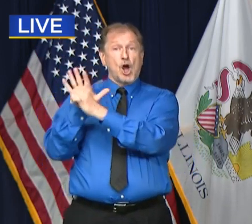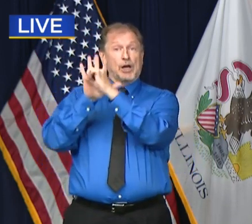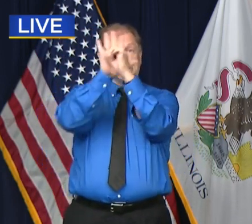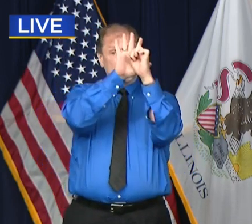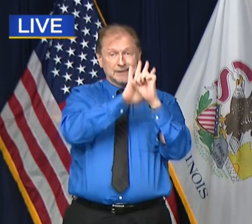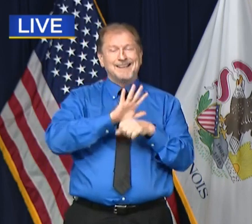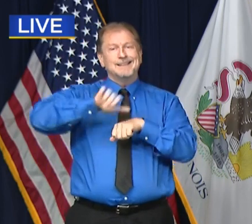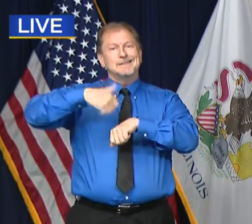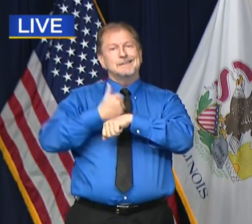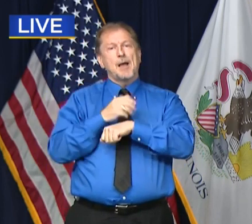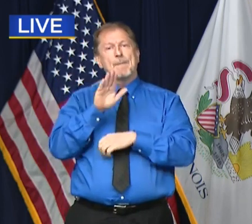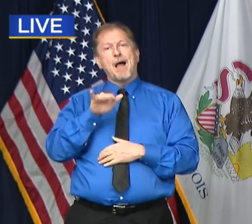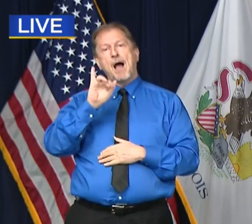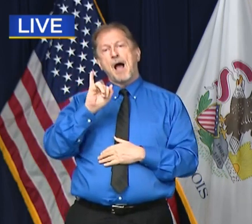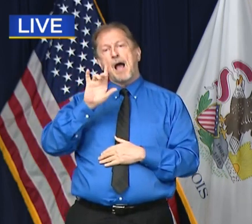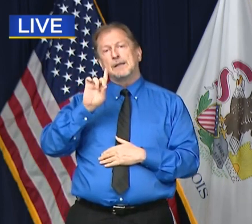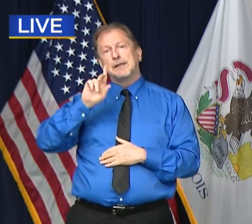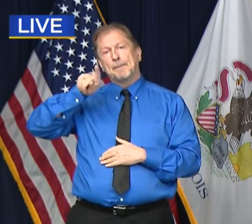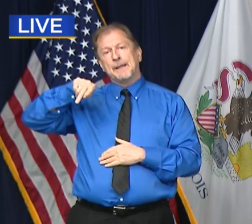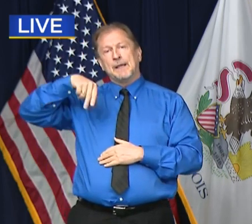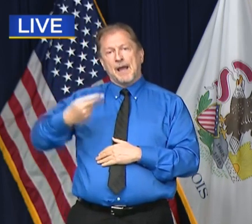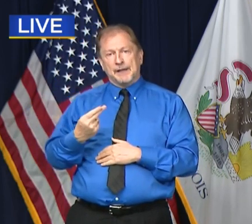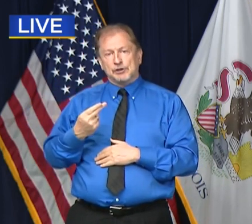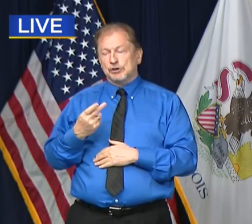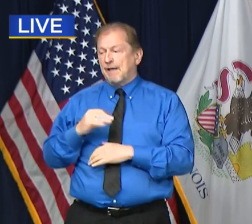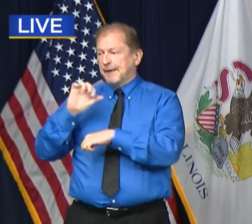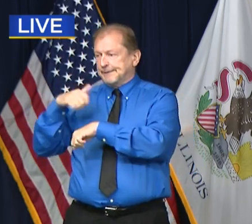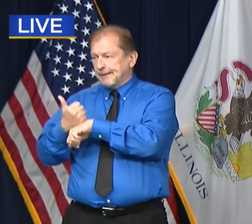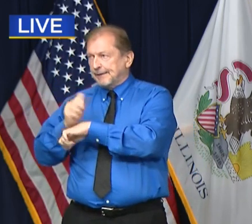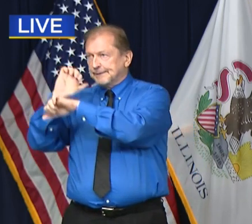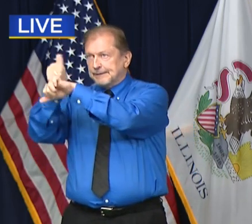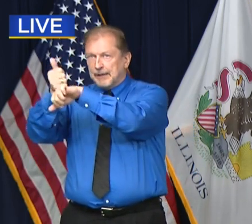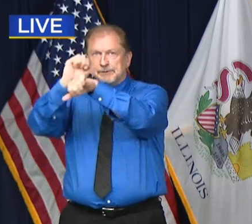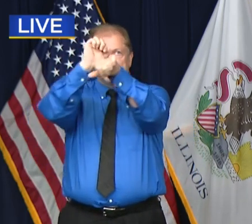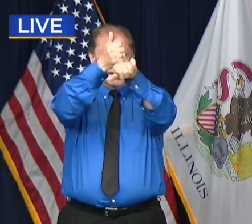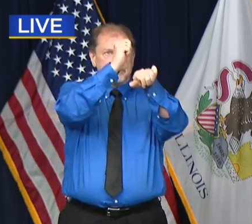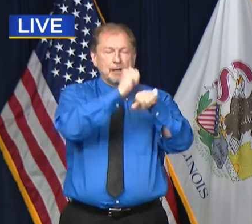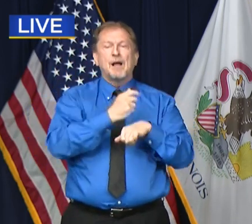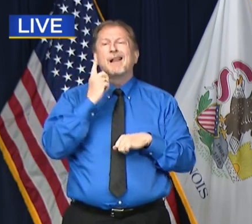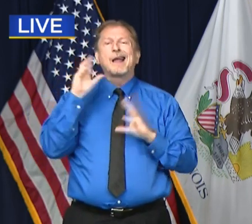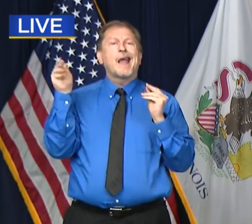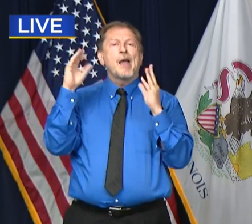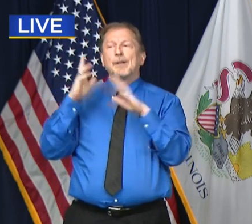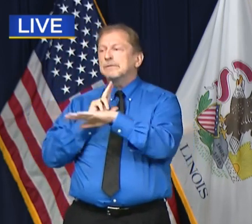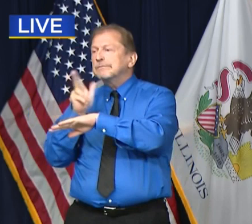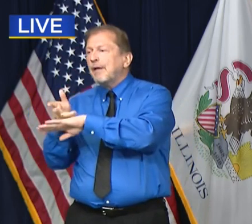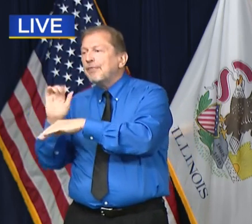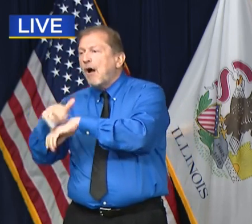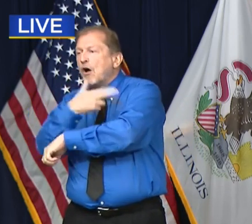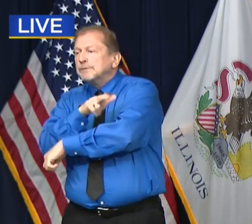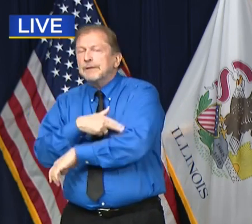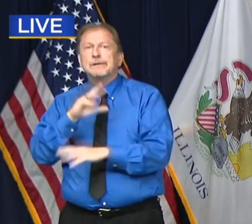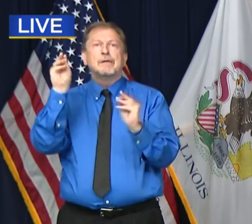THAT HOW IT LOOKS BY I DPH REGION. THOSE REGIONS BY THE WAY ARE DESIGNATED BY THEIR